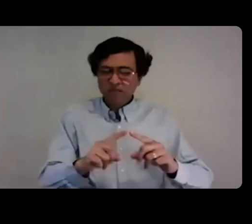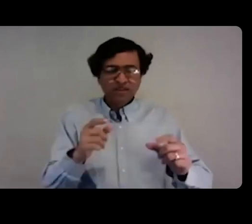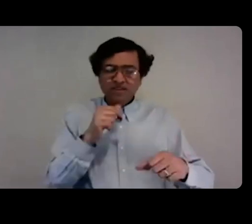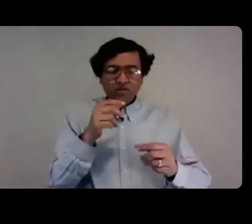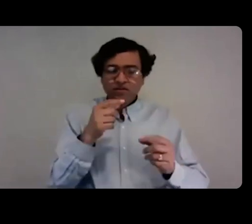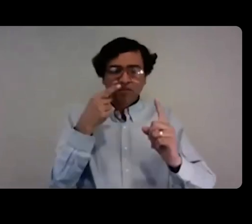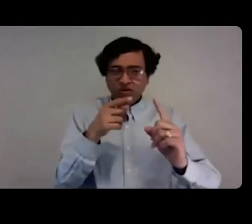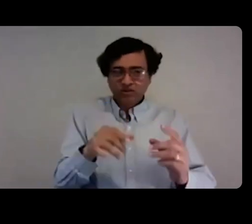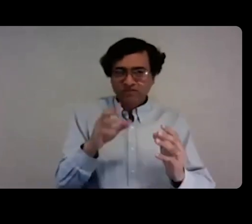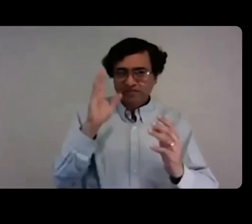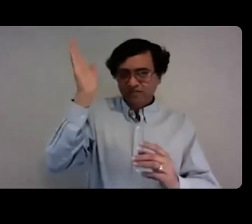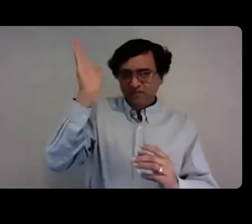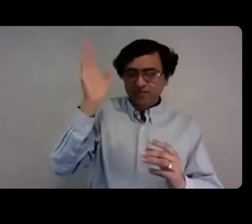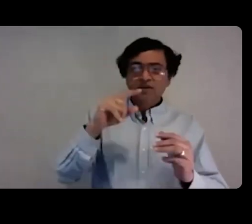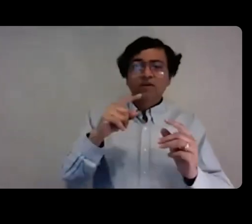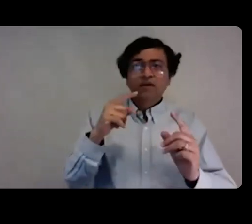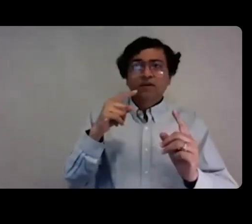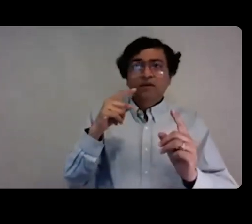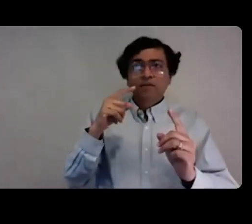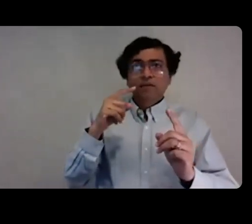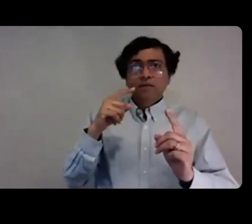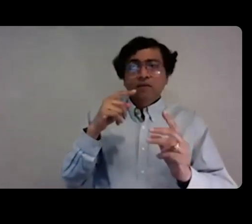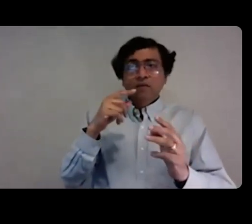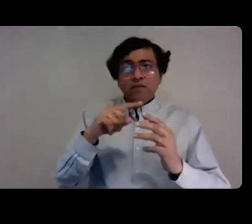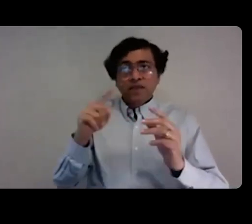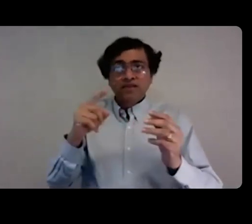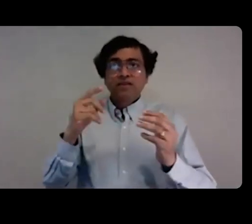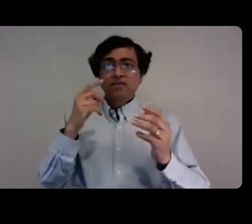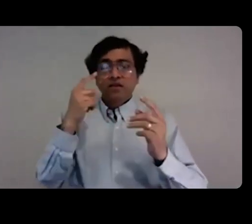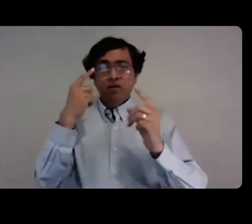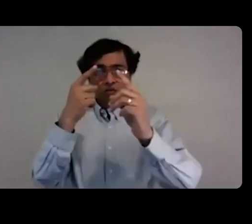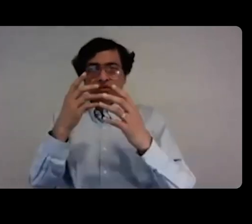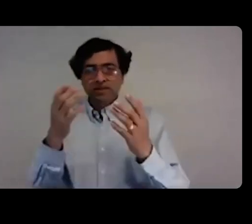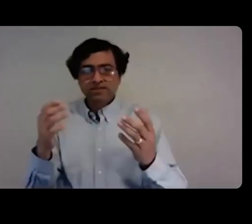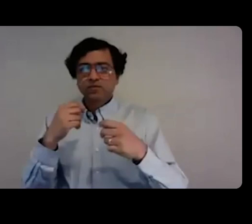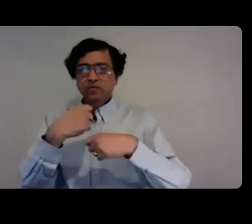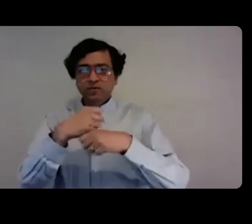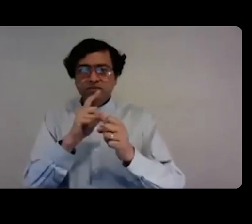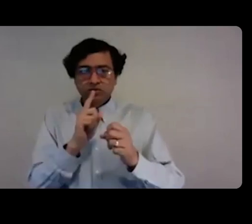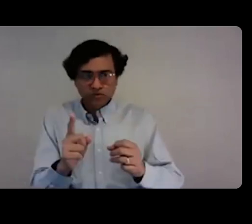to each user, whether it is AI or some other presentation, a different presentation, but